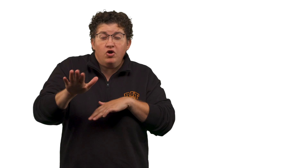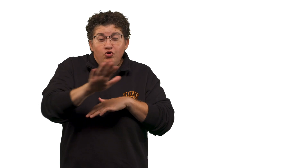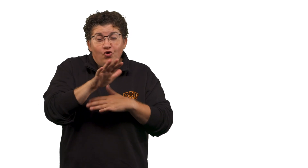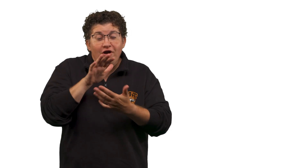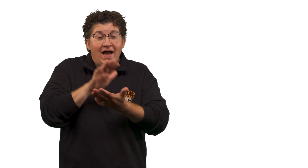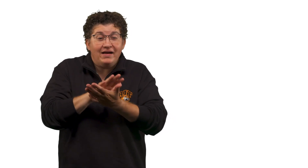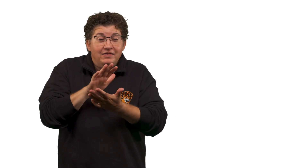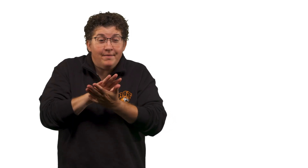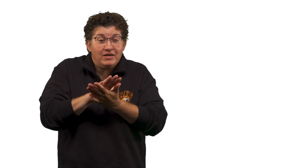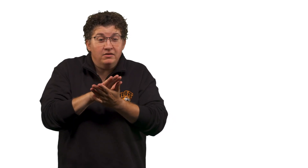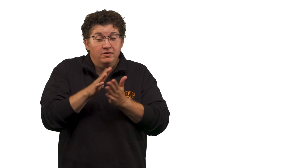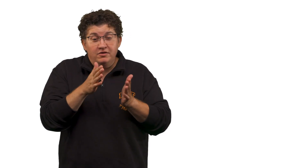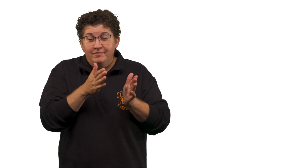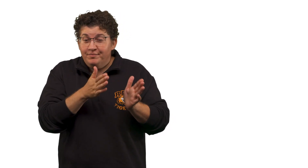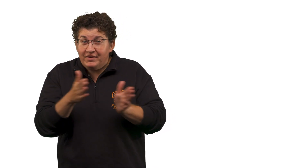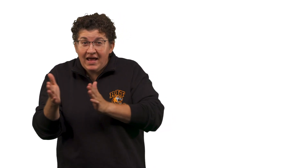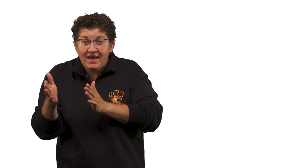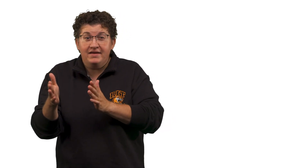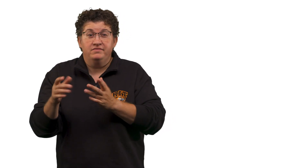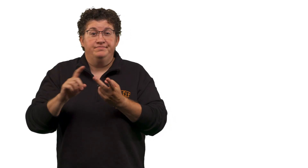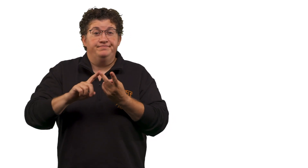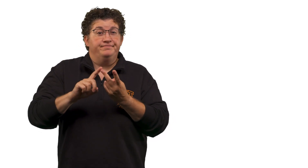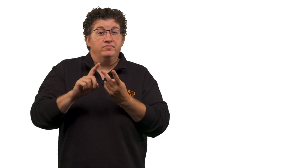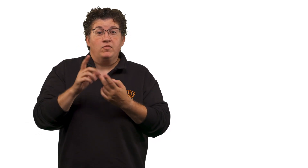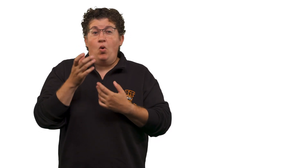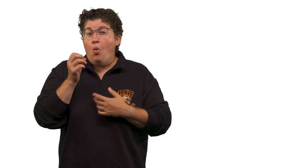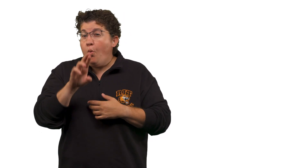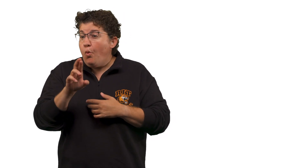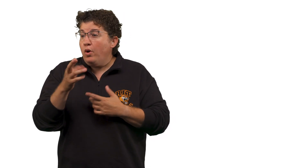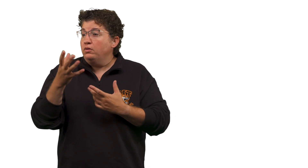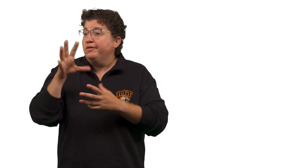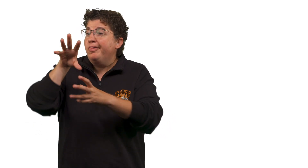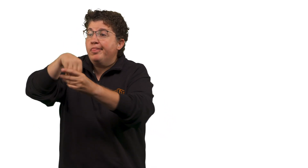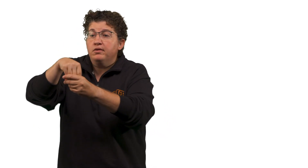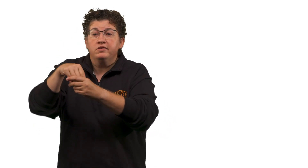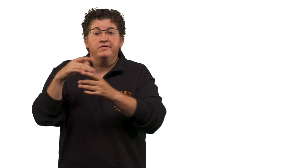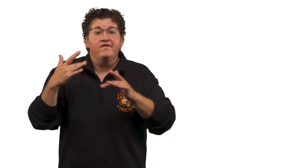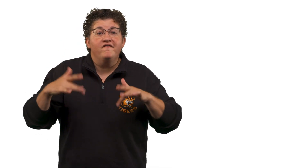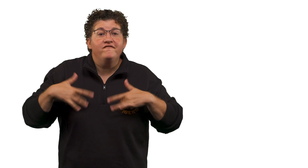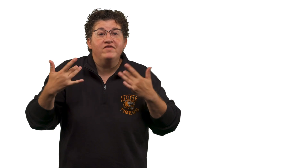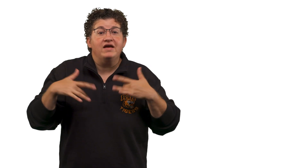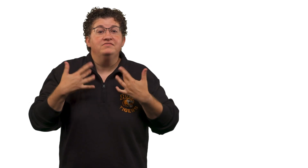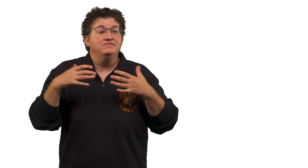your academic area of study, and/or your engagement with